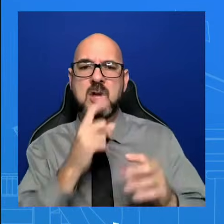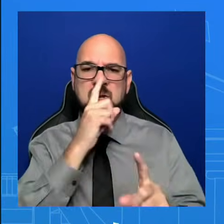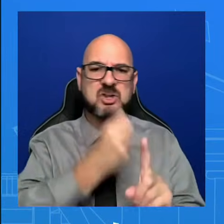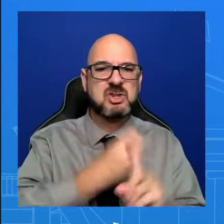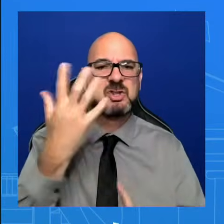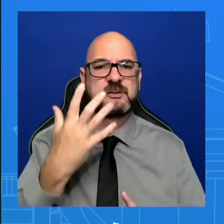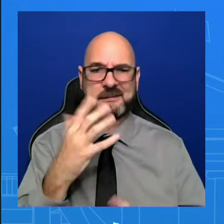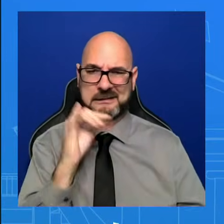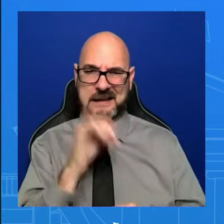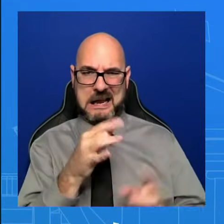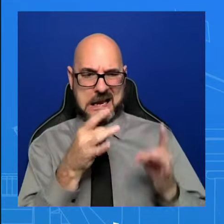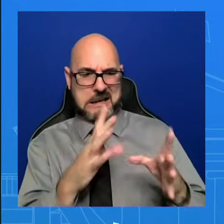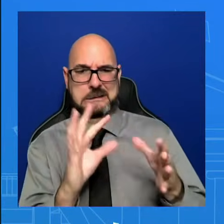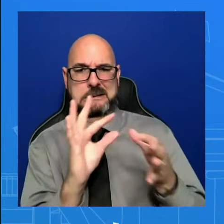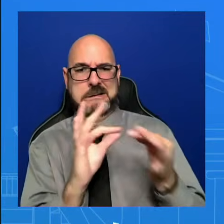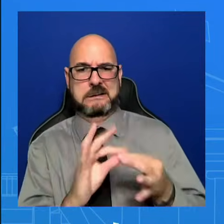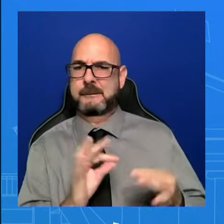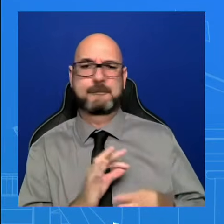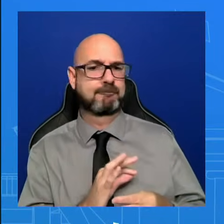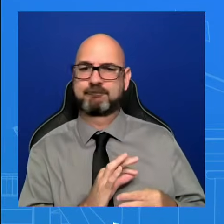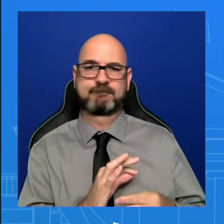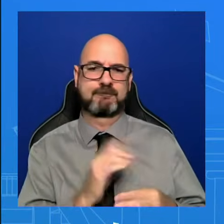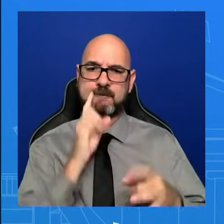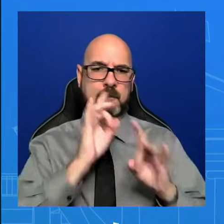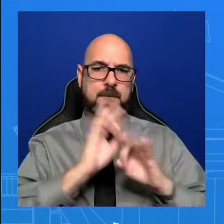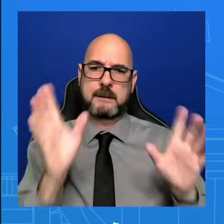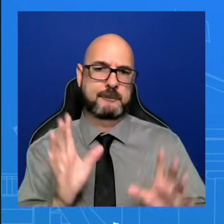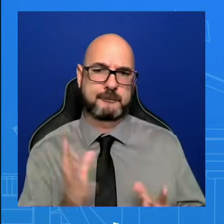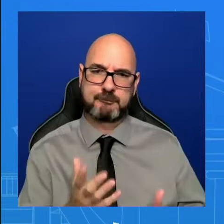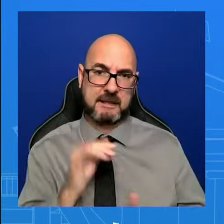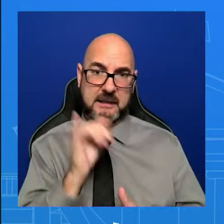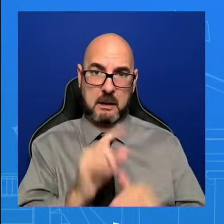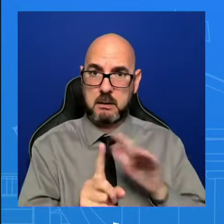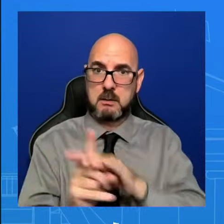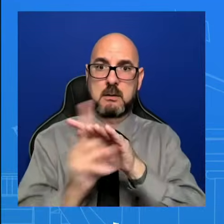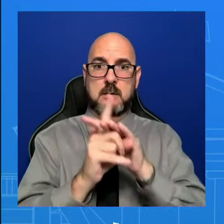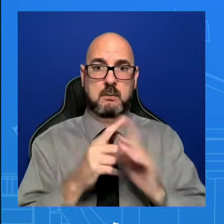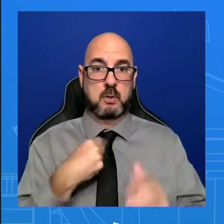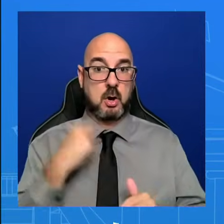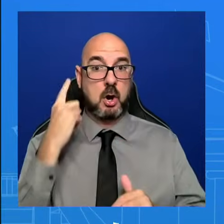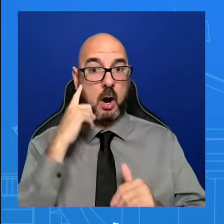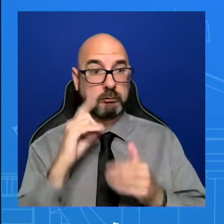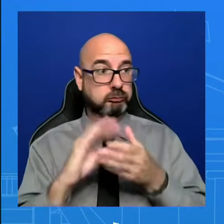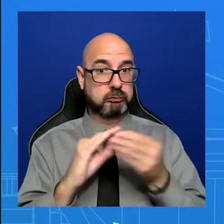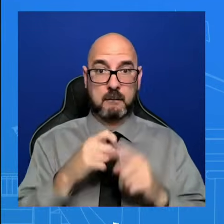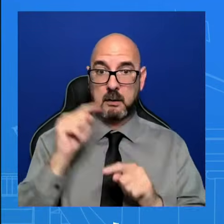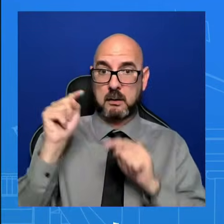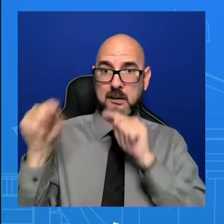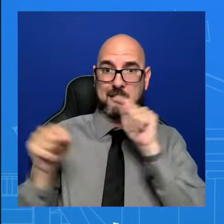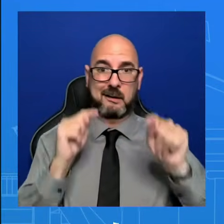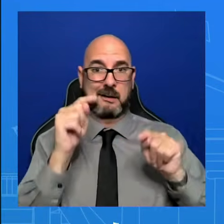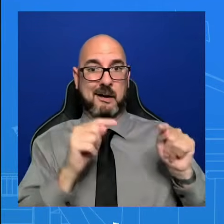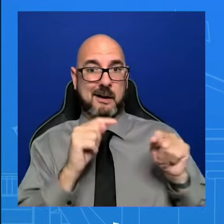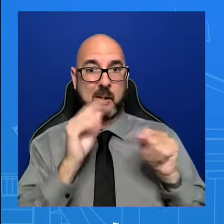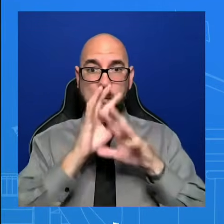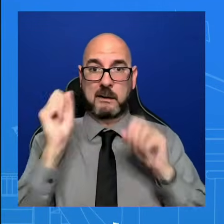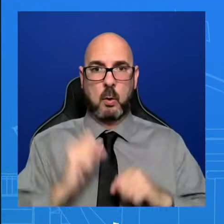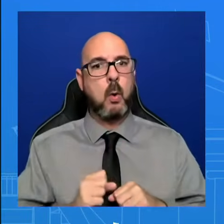that is something -- when it pops up, when we hear about it, from this administration, we've been pretty consistent on calling that out.